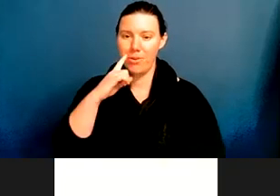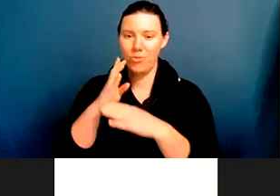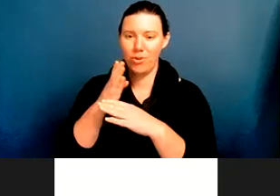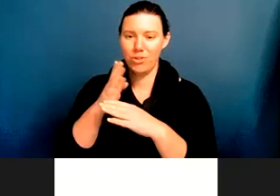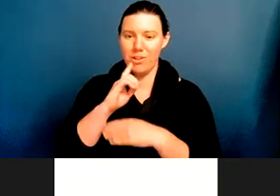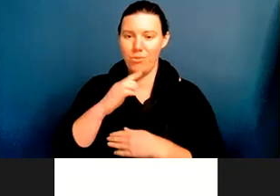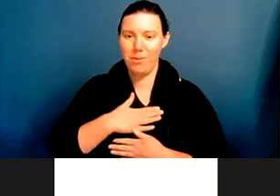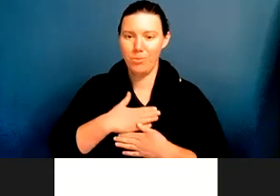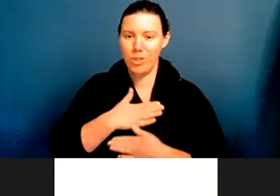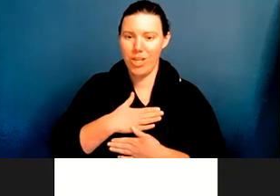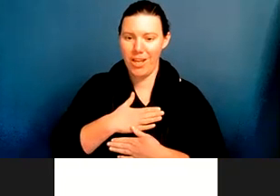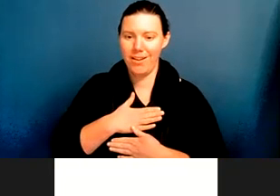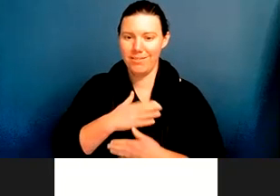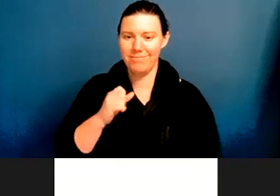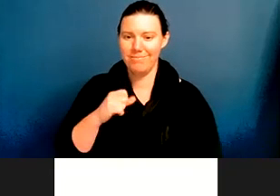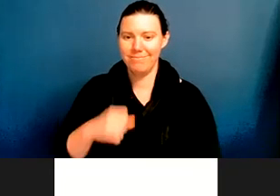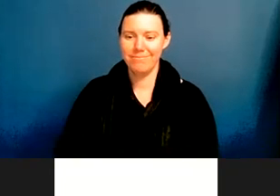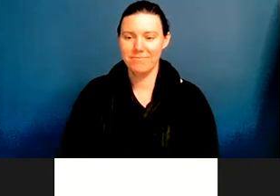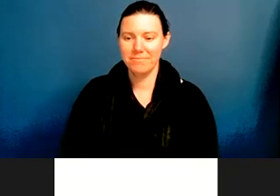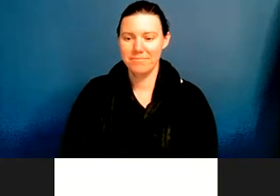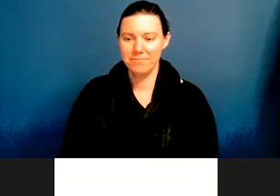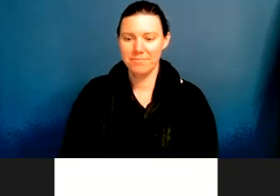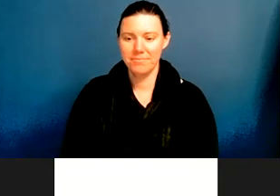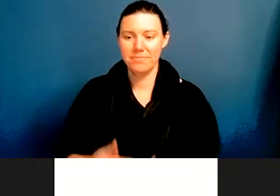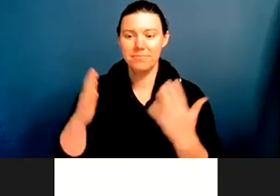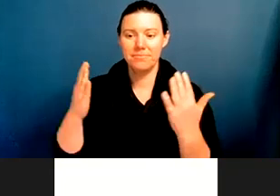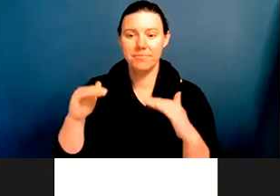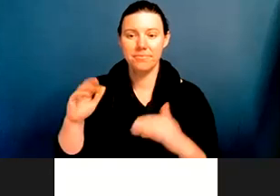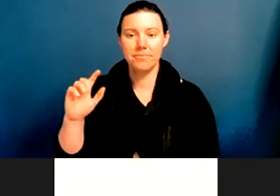[Dan] It looks like we have Troy next. Troy you are unmuted.